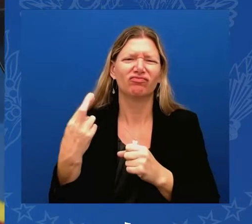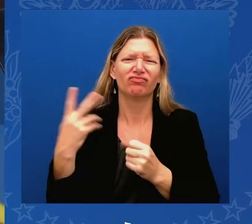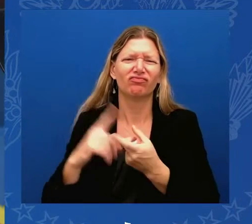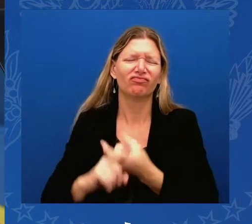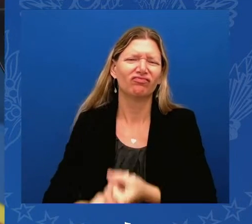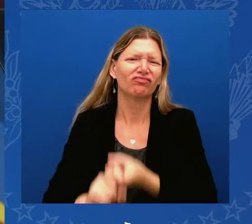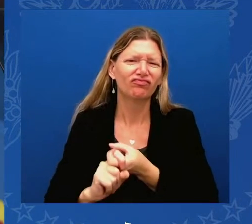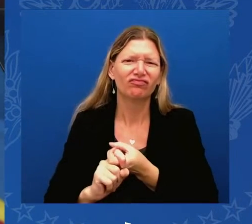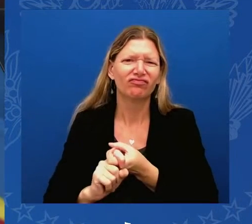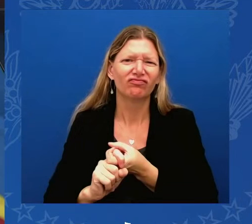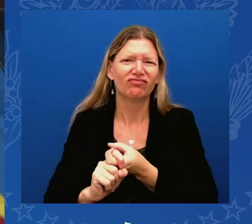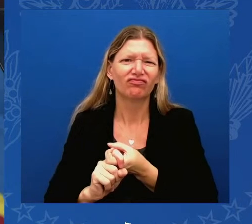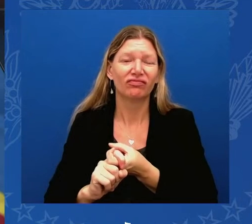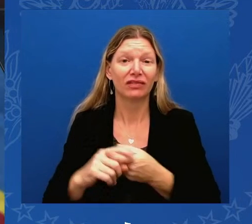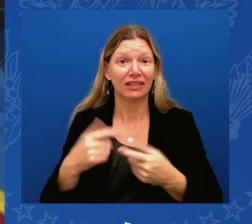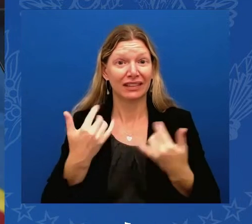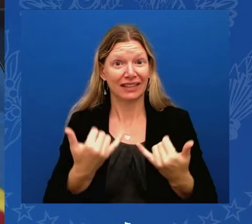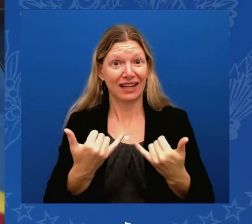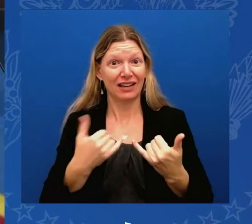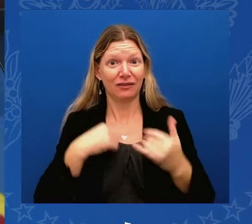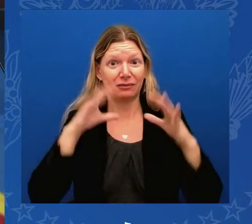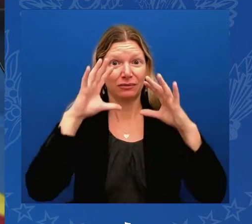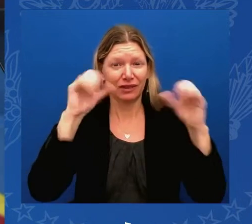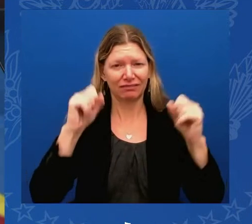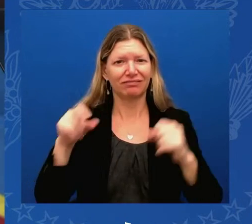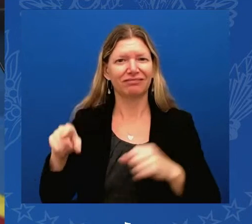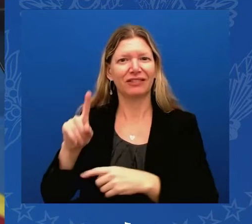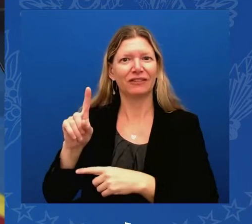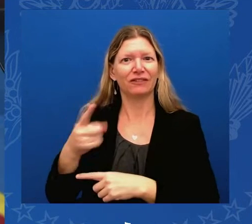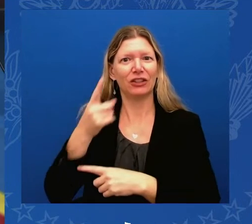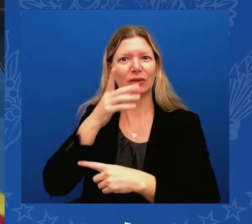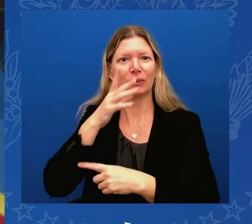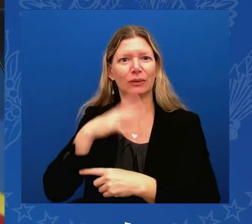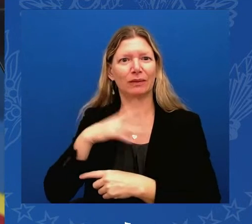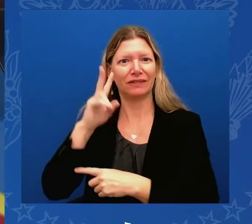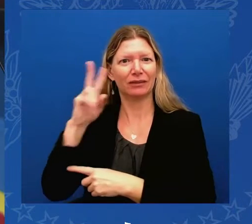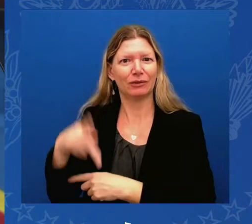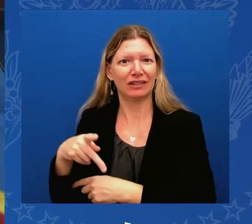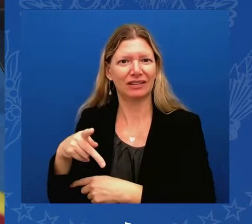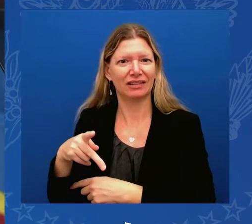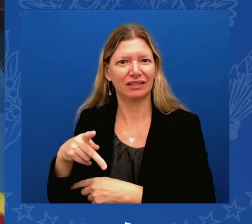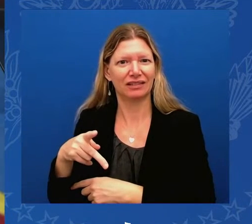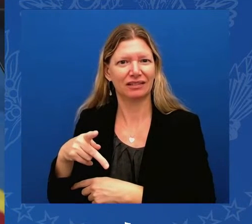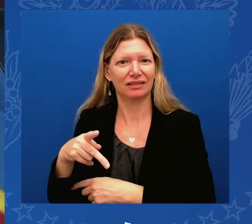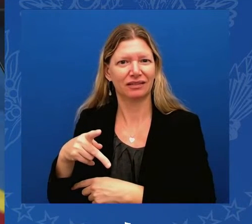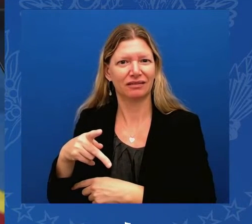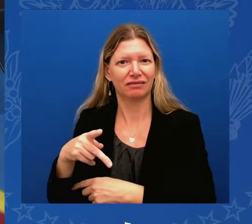Wh- -- I have no idea -- no doubt that a Morehouse man will be president one day,